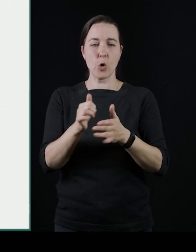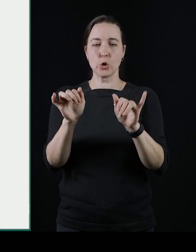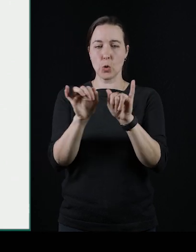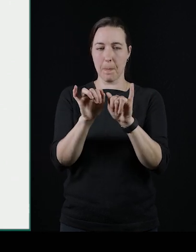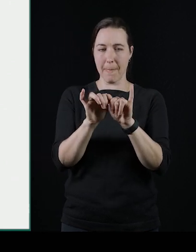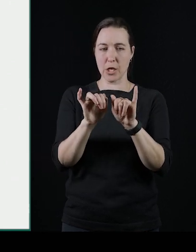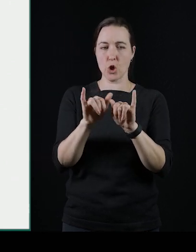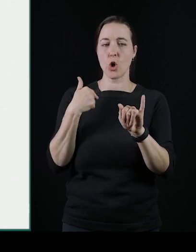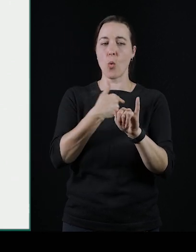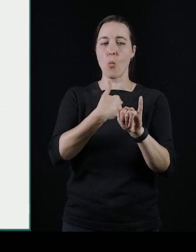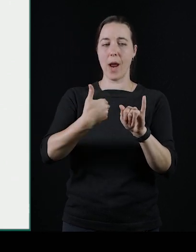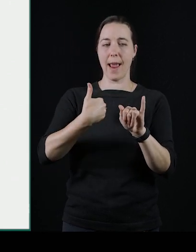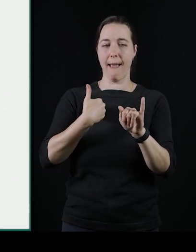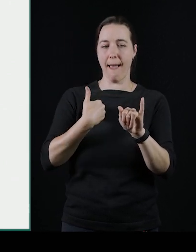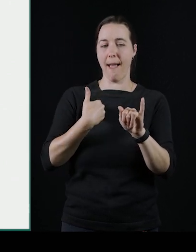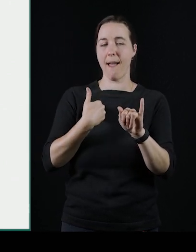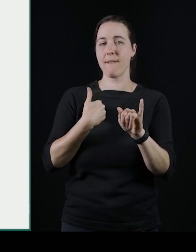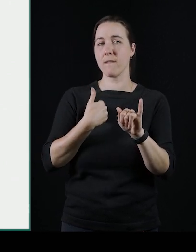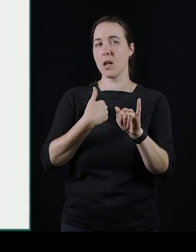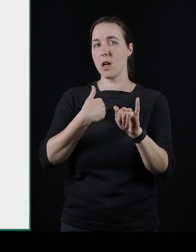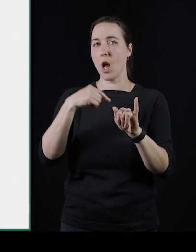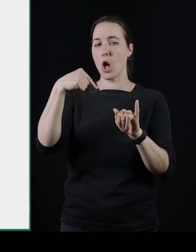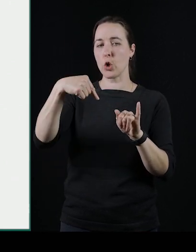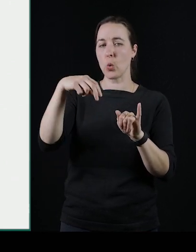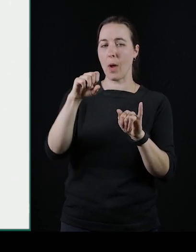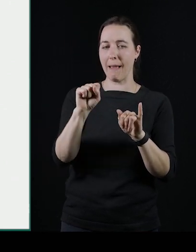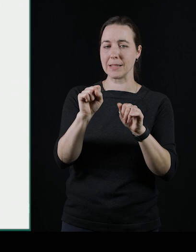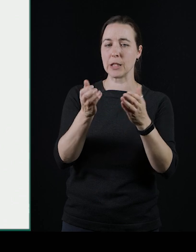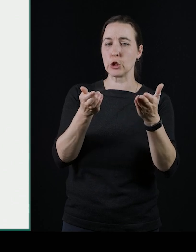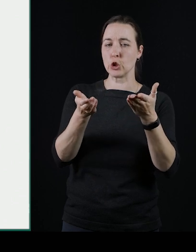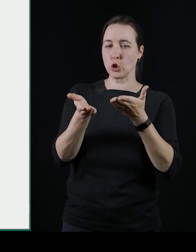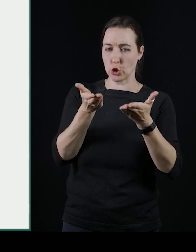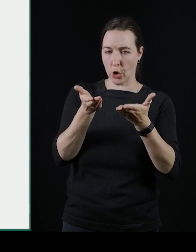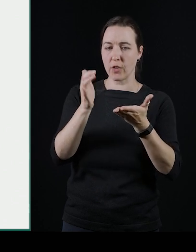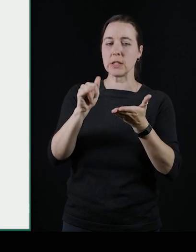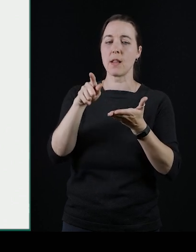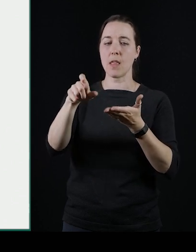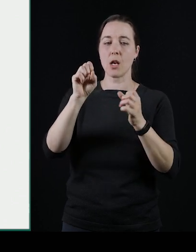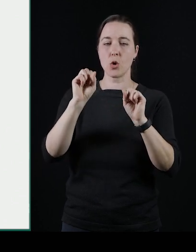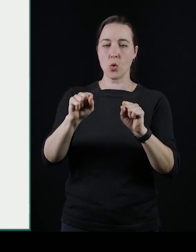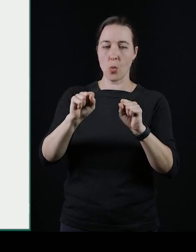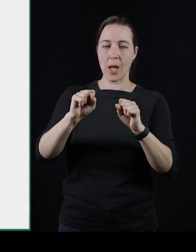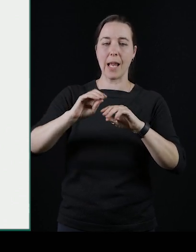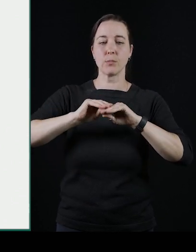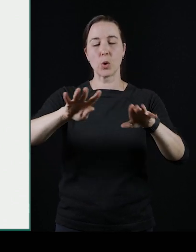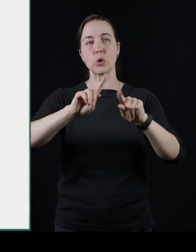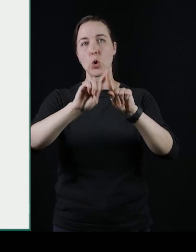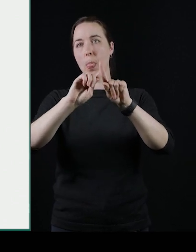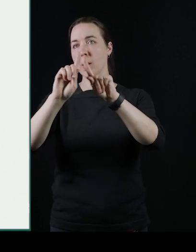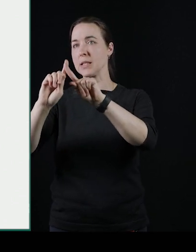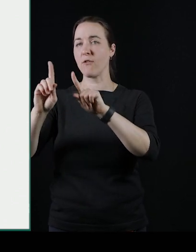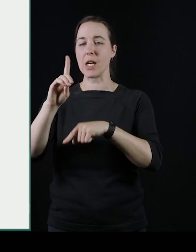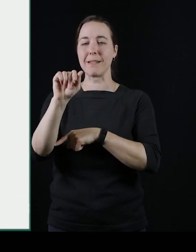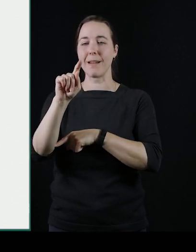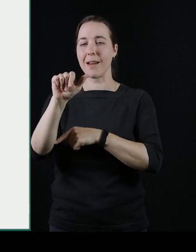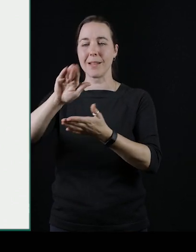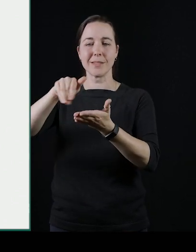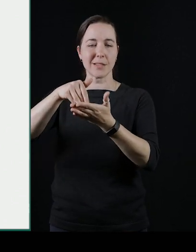So we have what we call a QOS service. So we have some UDP beacons deployed to all the data centers in the world that we support.